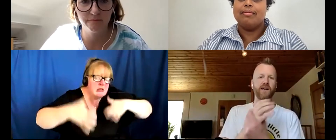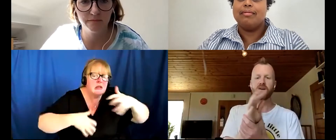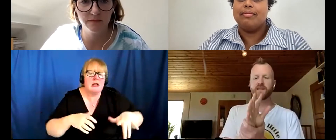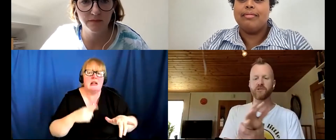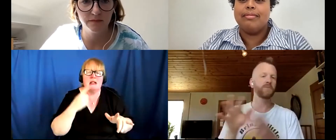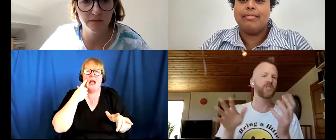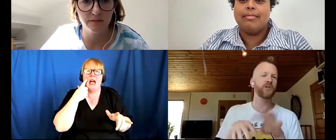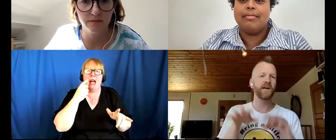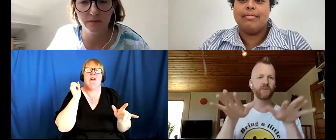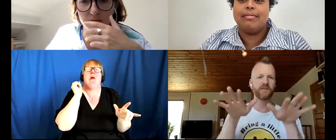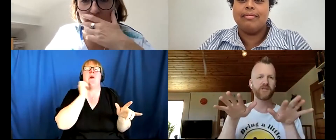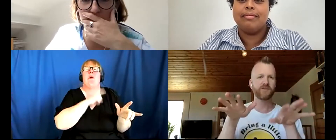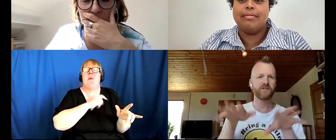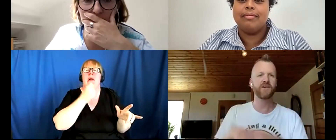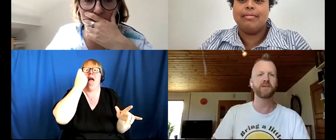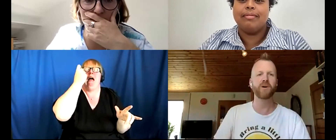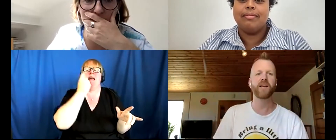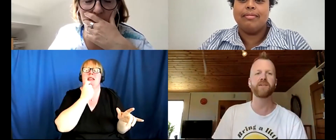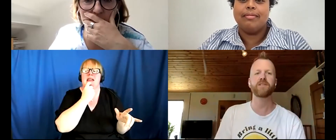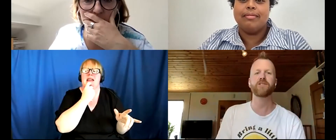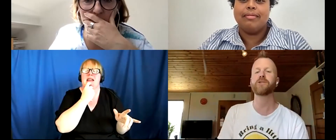really there was not much shoe left, it was just as feet poking out of the shoes.